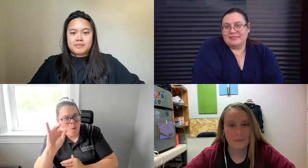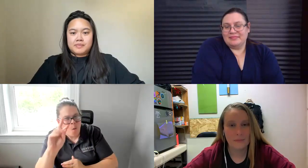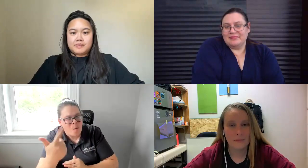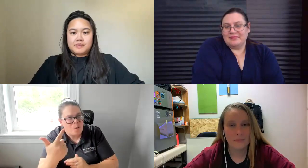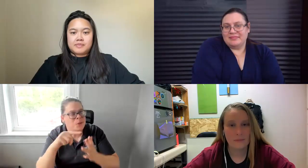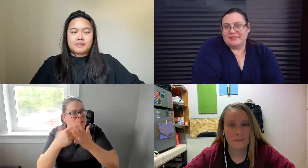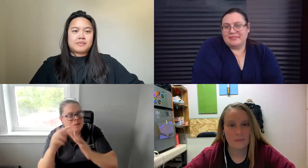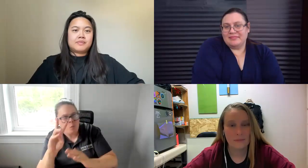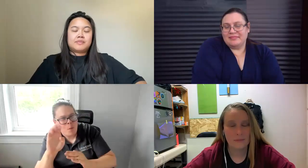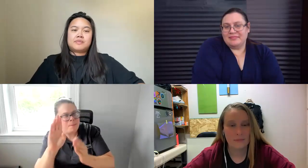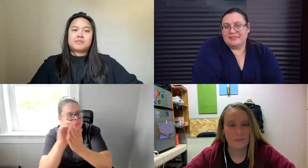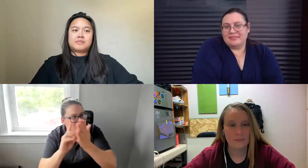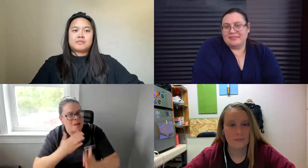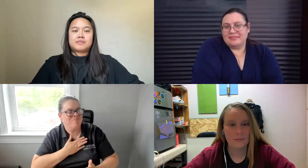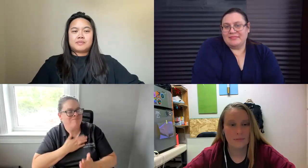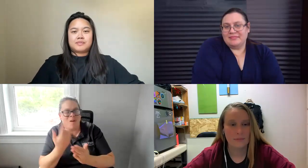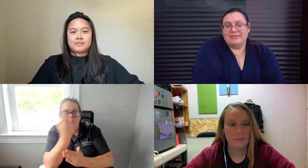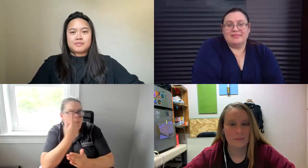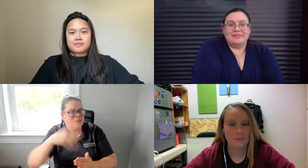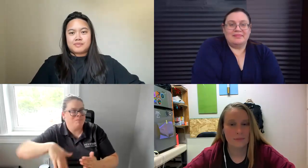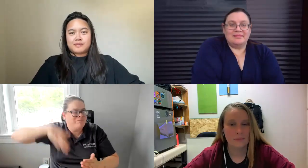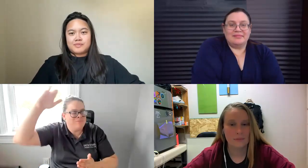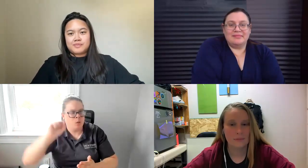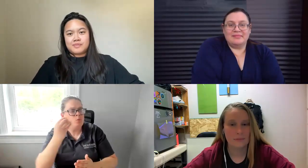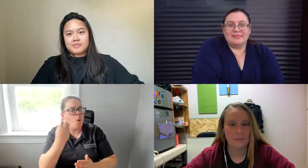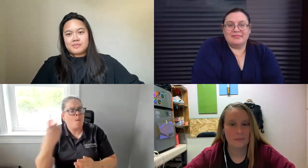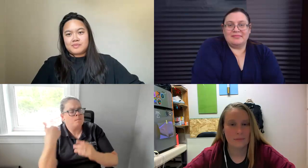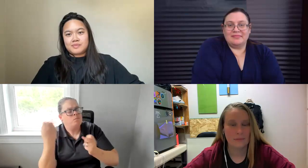I had a lot of experience with coding, web designing.